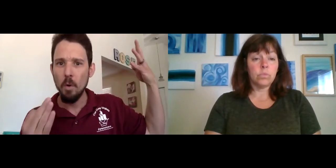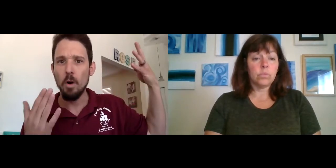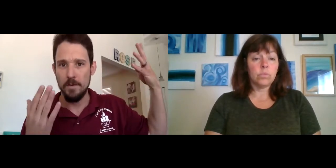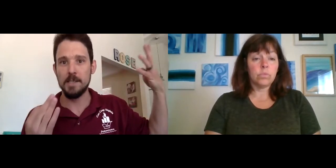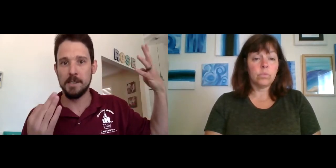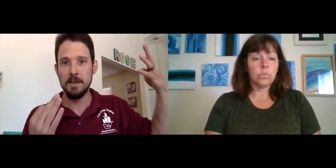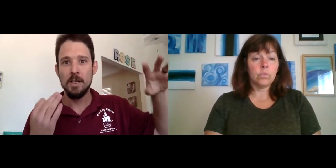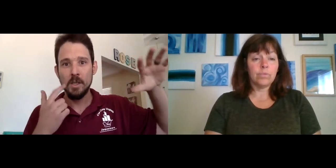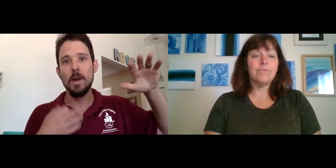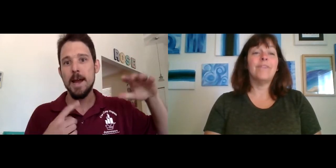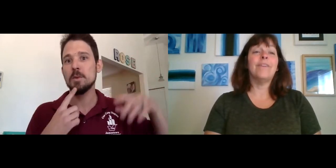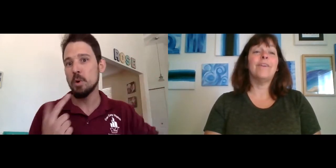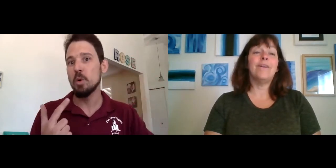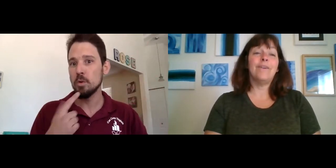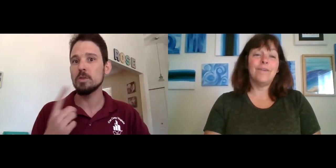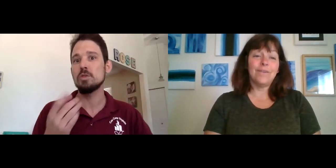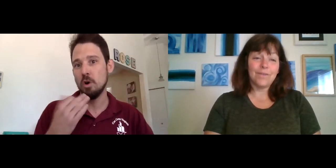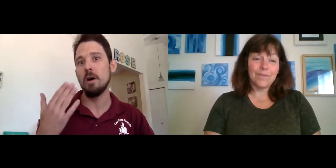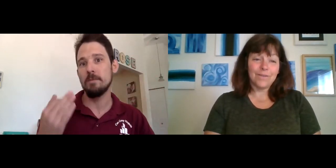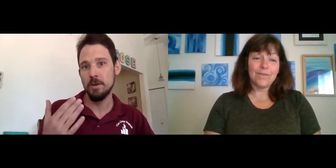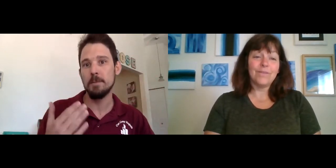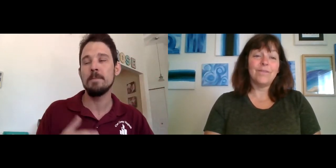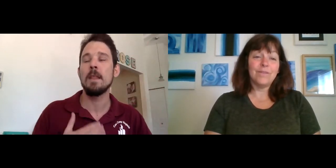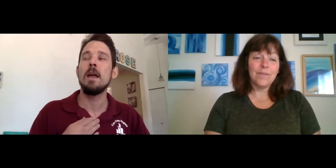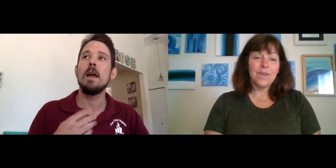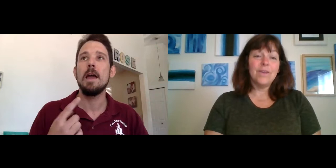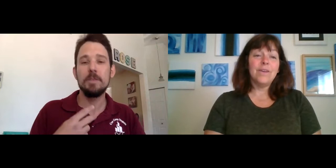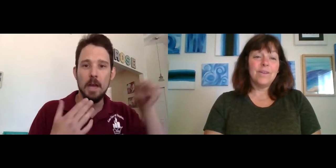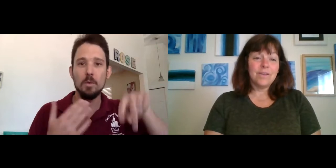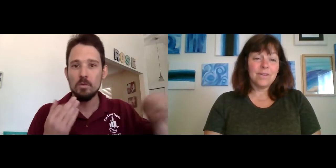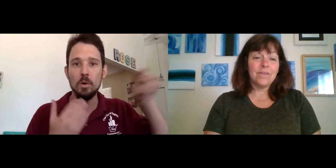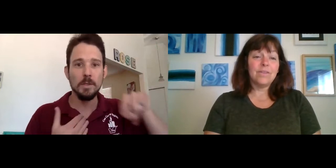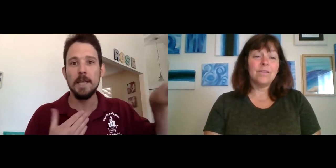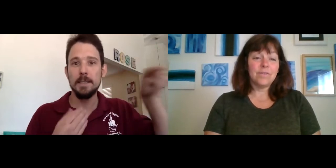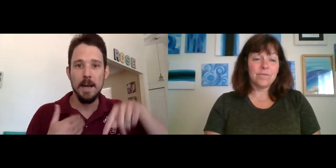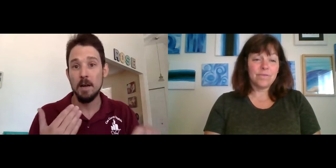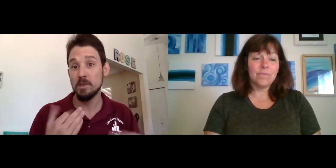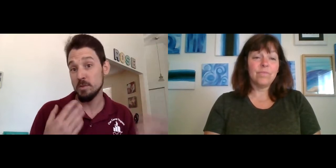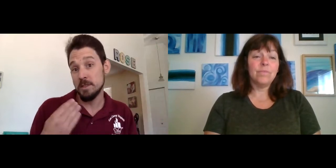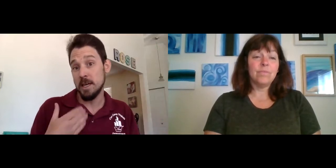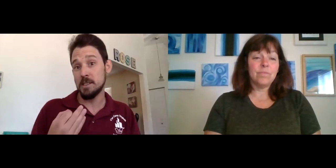of us so we had a pool to draw from and rotate in and out